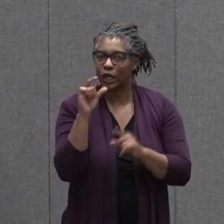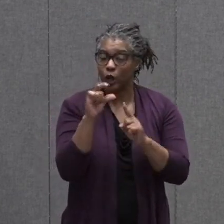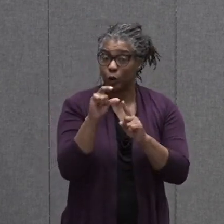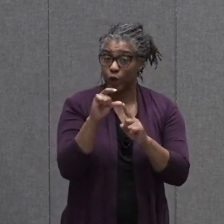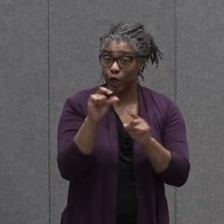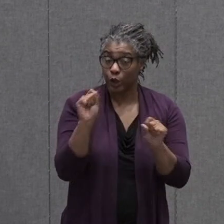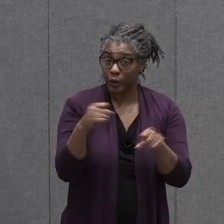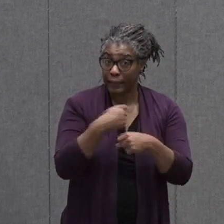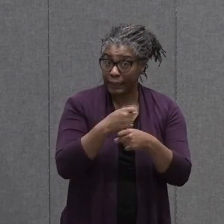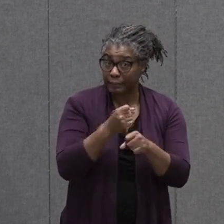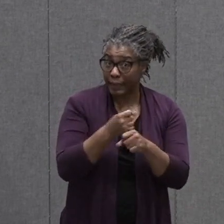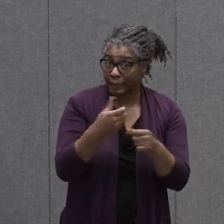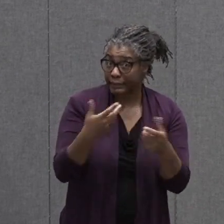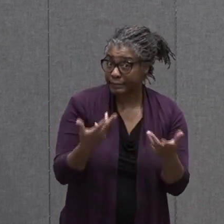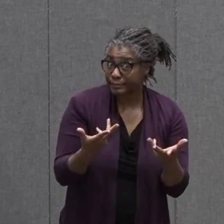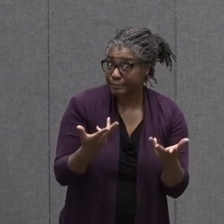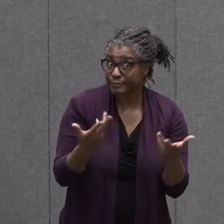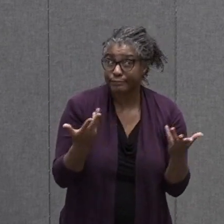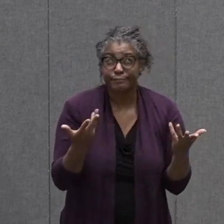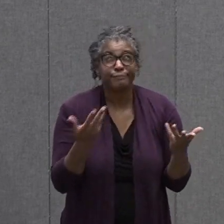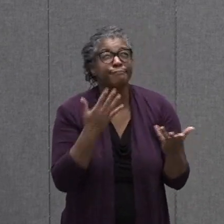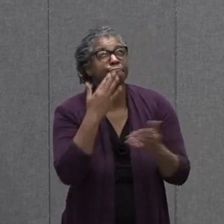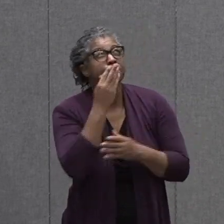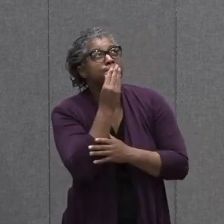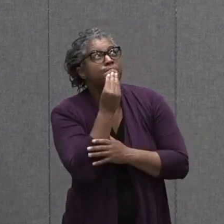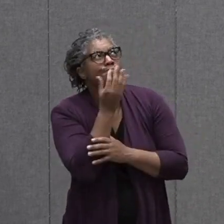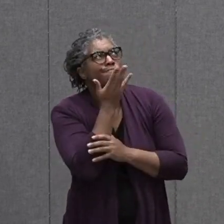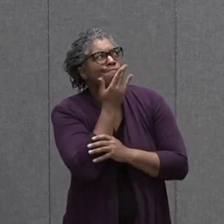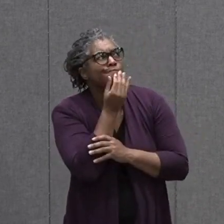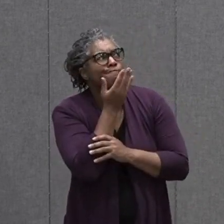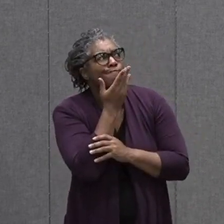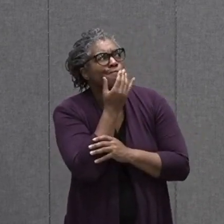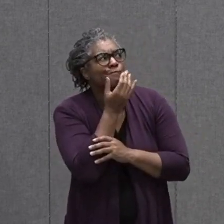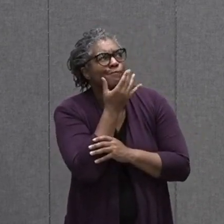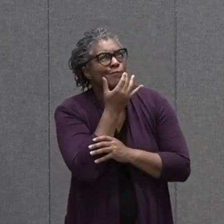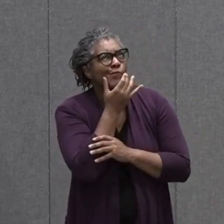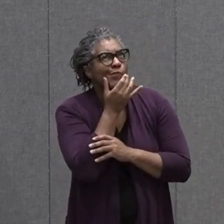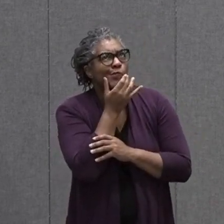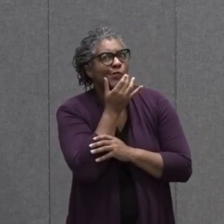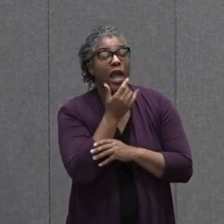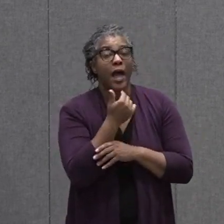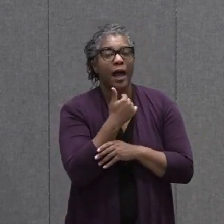Hmm, I'm thinking about a dessert that I like to eat on my birthday.